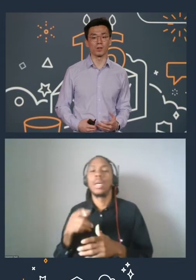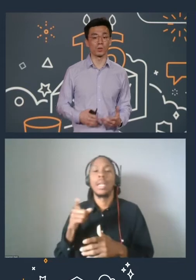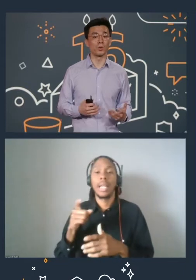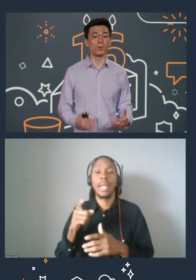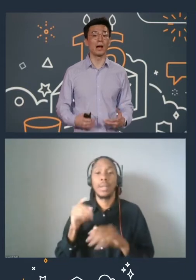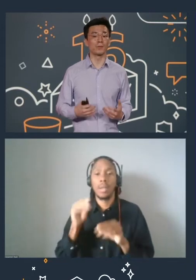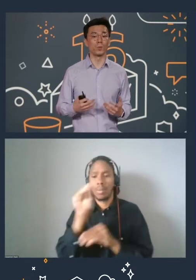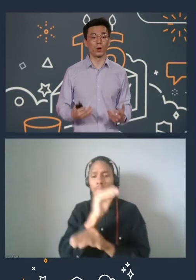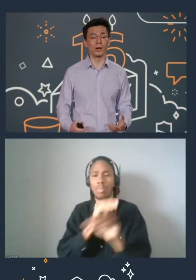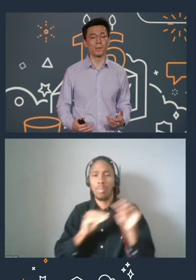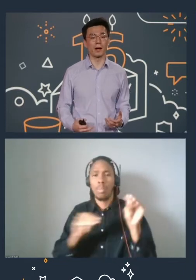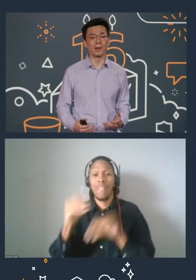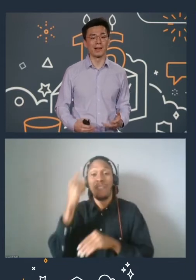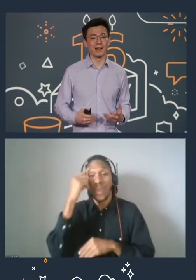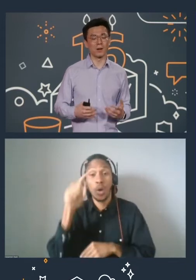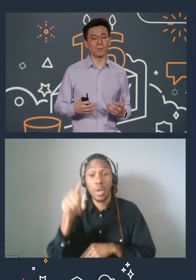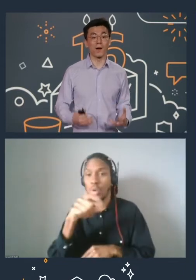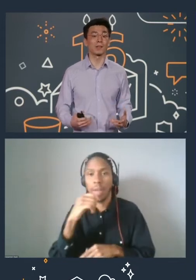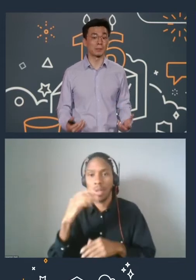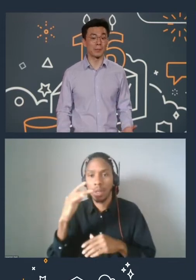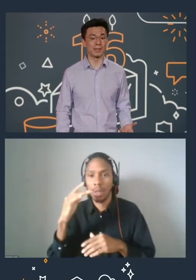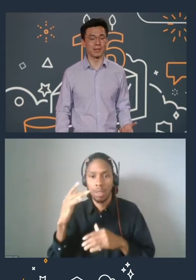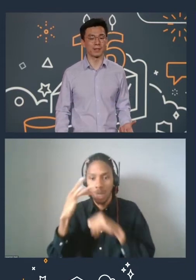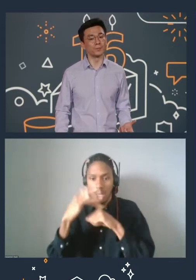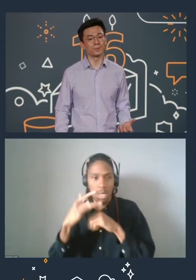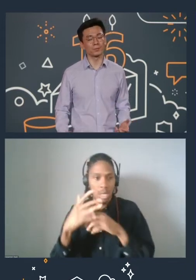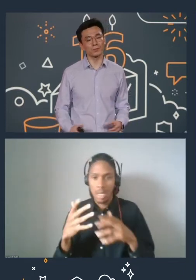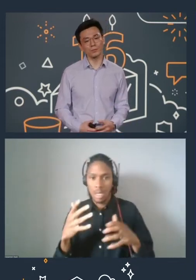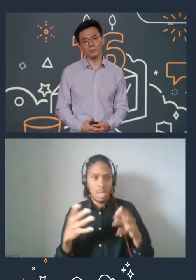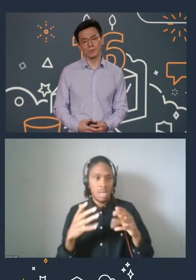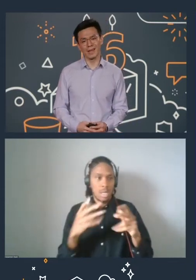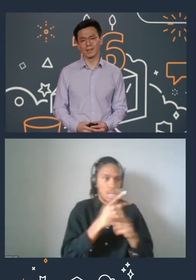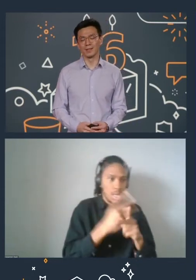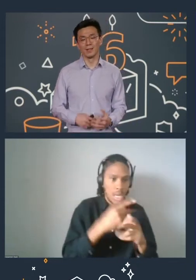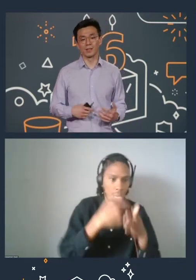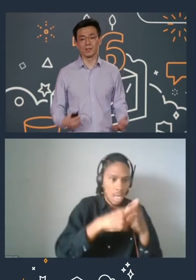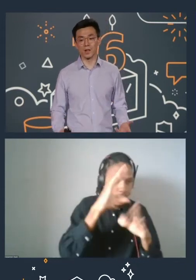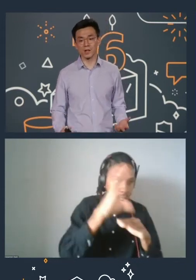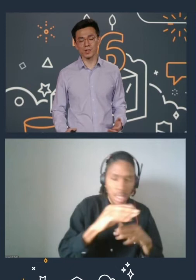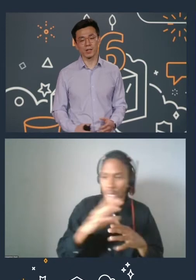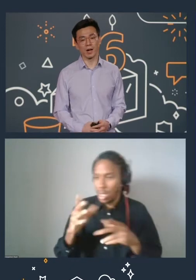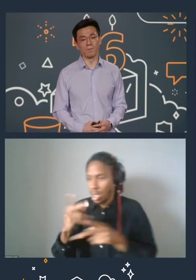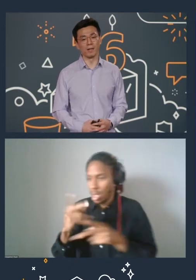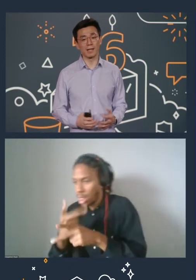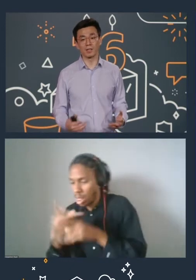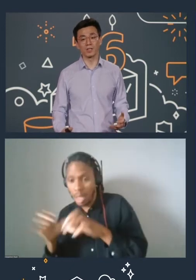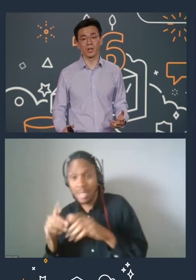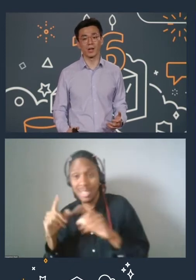so you don't have to worry about cost optimization. And since launch, Intelligent-Tiering